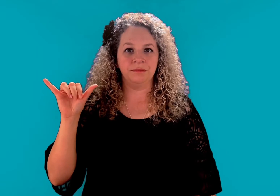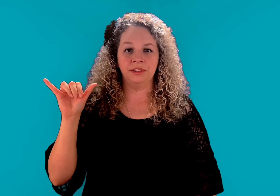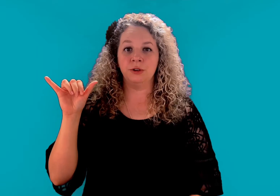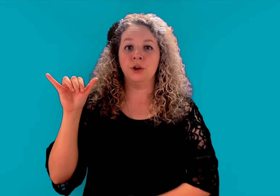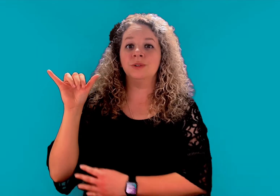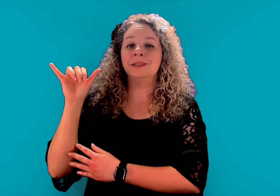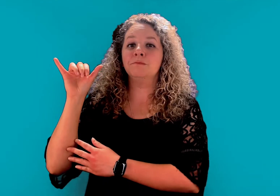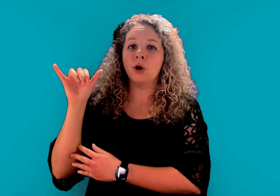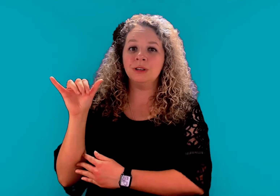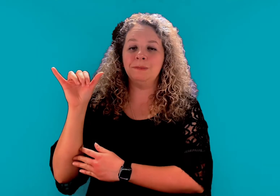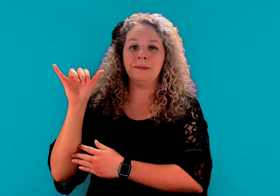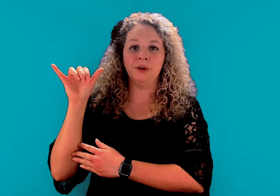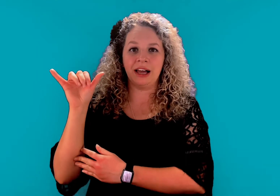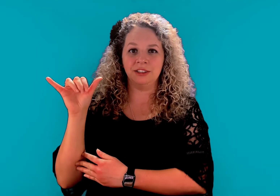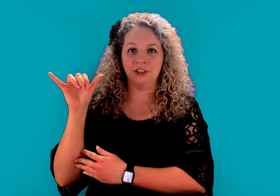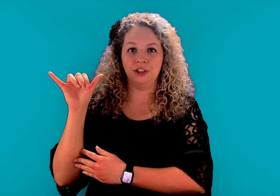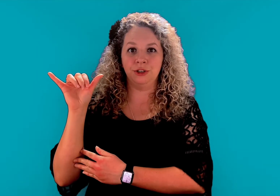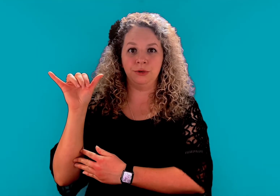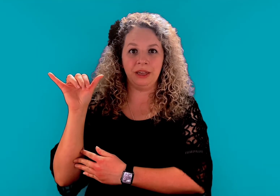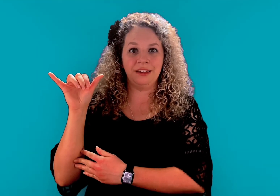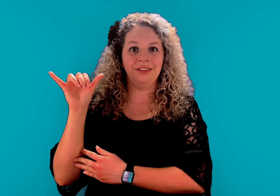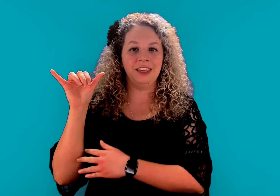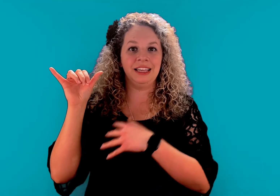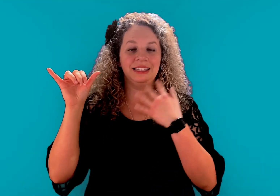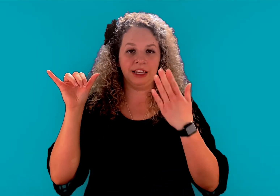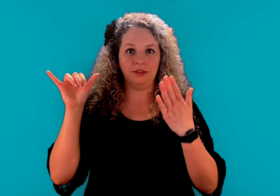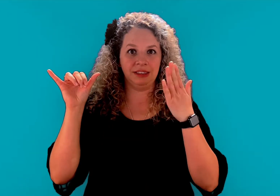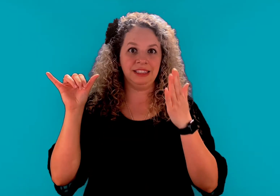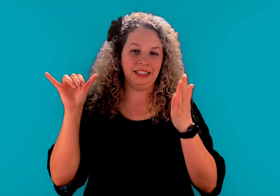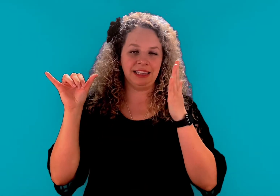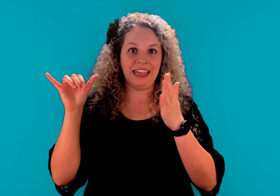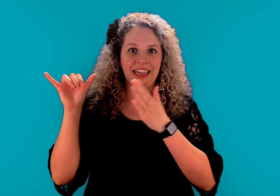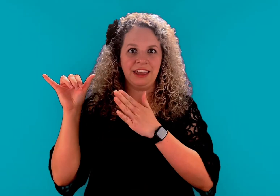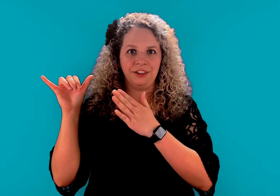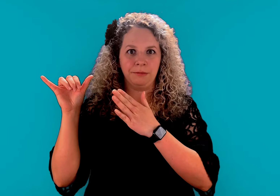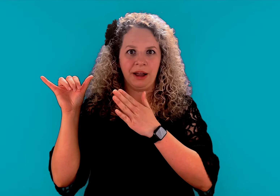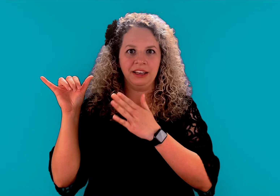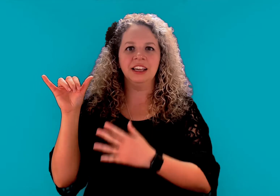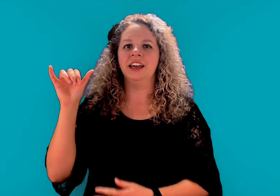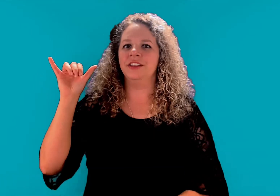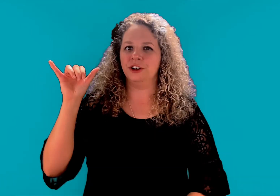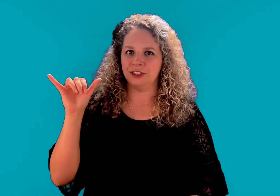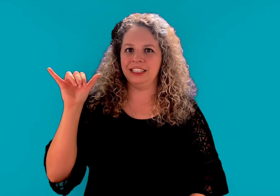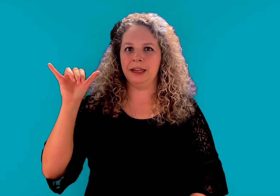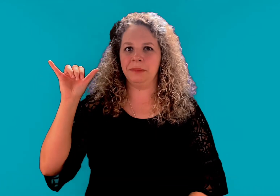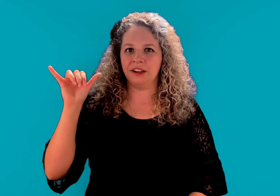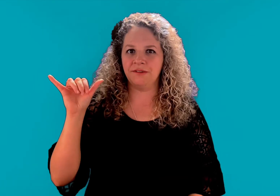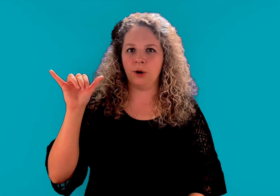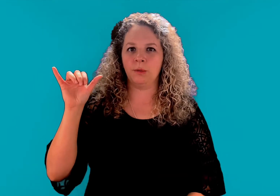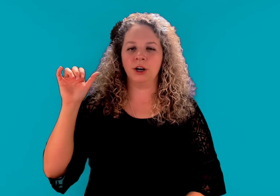Now notice most people as they're . . . saying it in their mind, they're stamping it forward